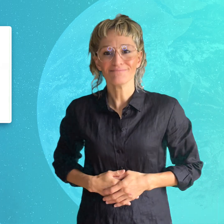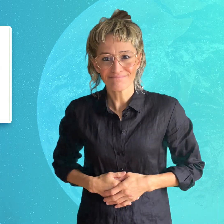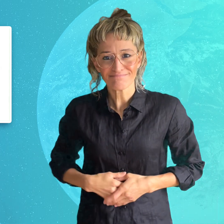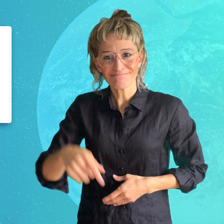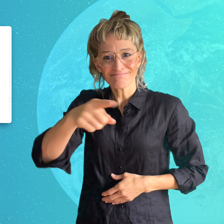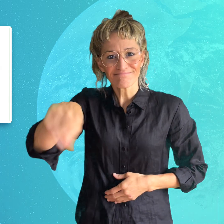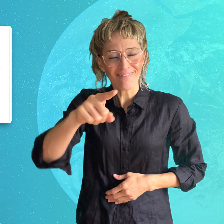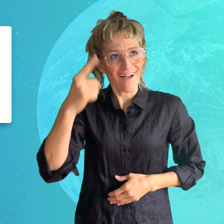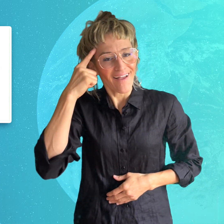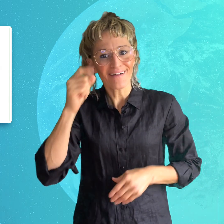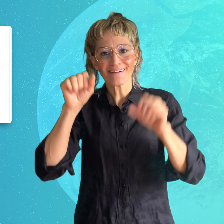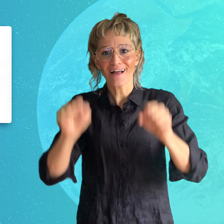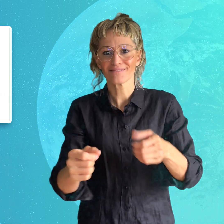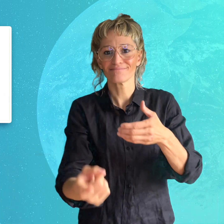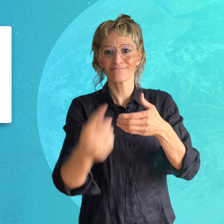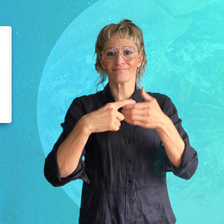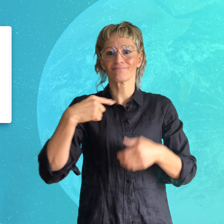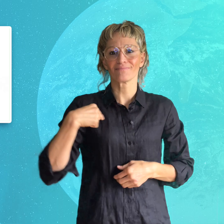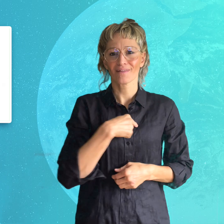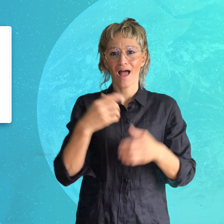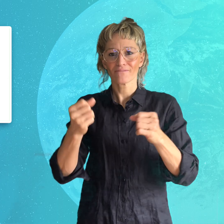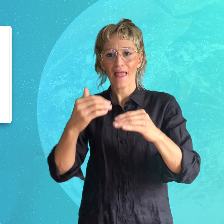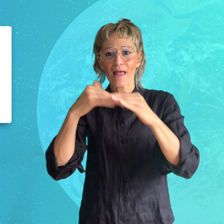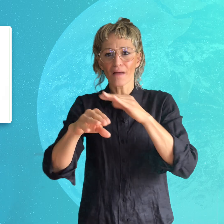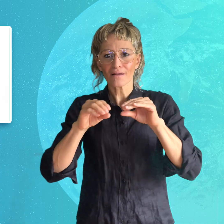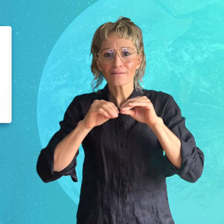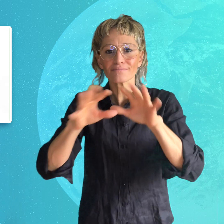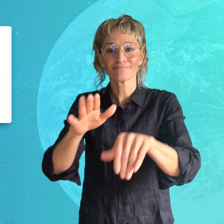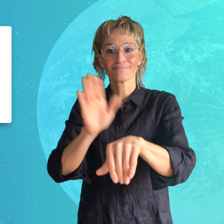Be sure to subscribe to our email newsletter